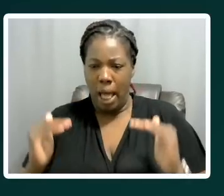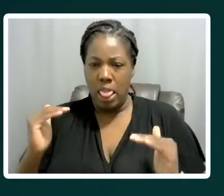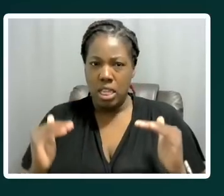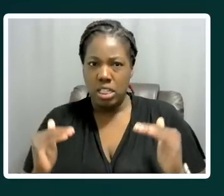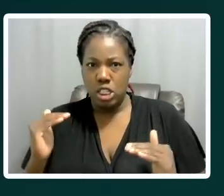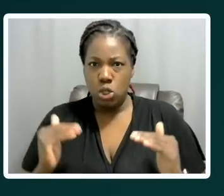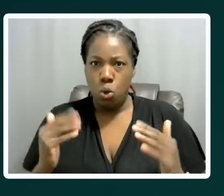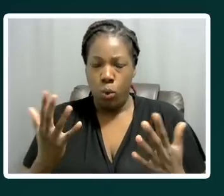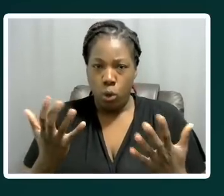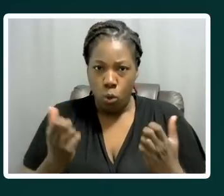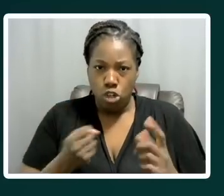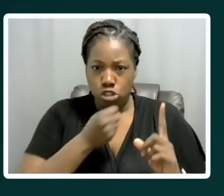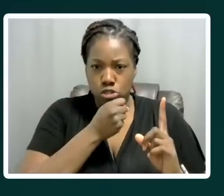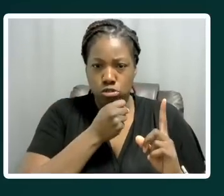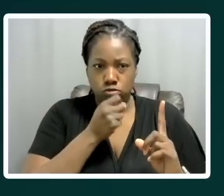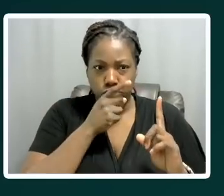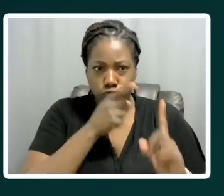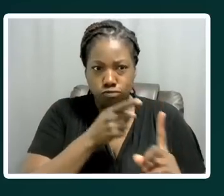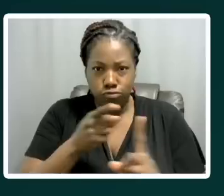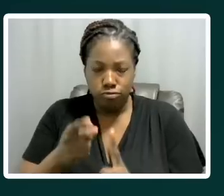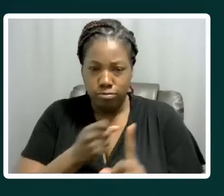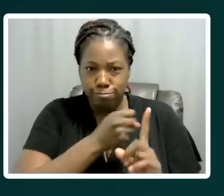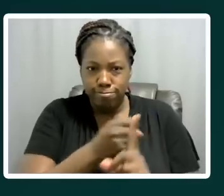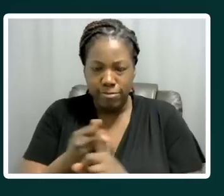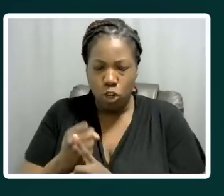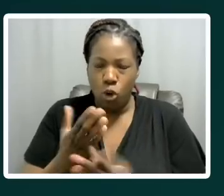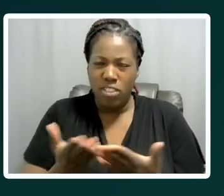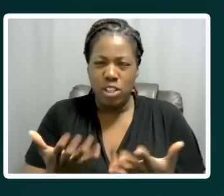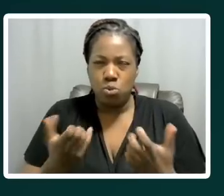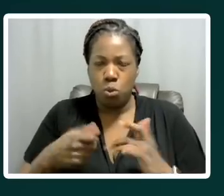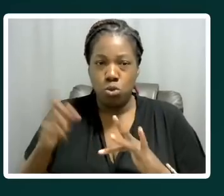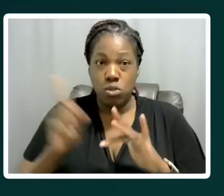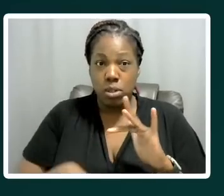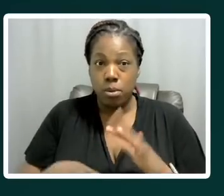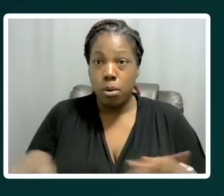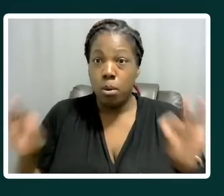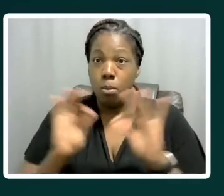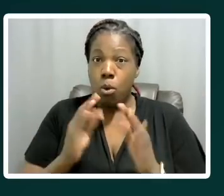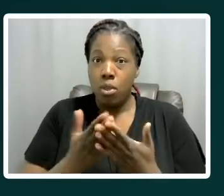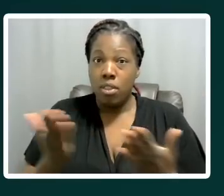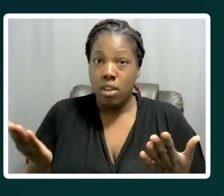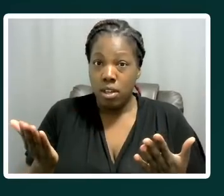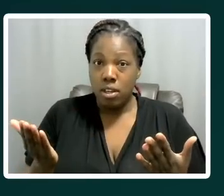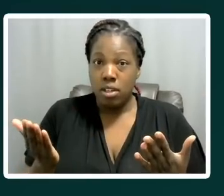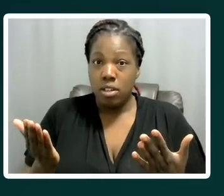and what do we want to skip out on. What's sort of important -- one of the